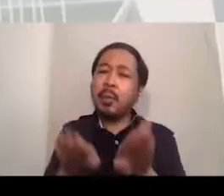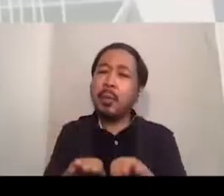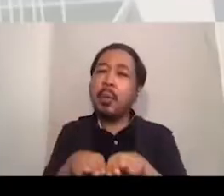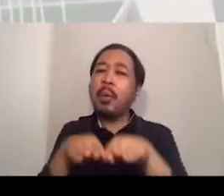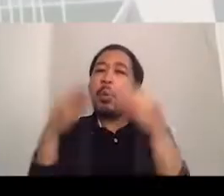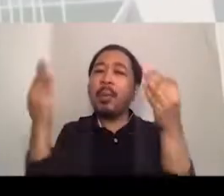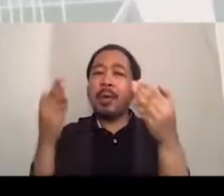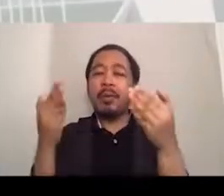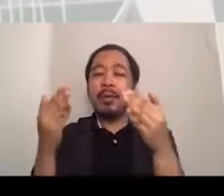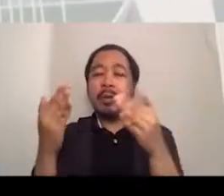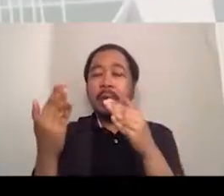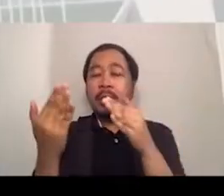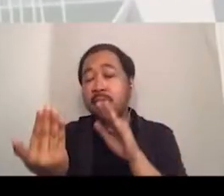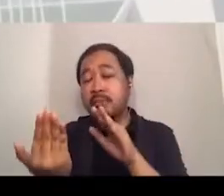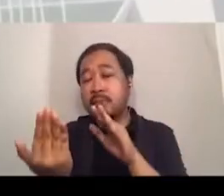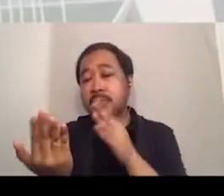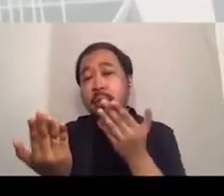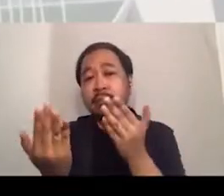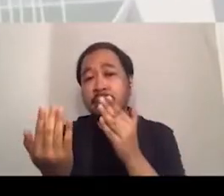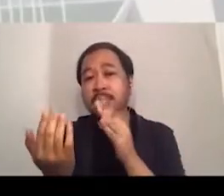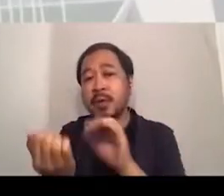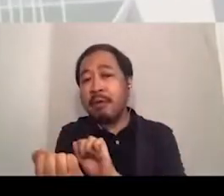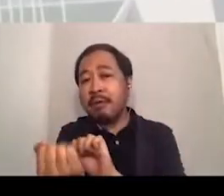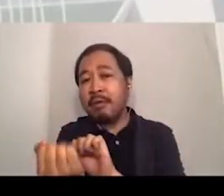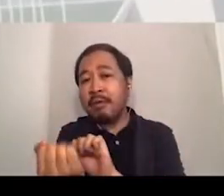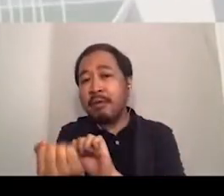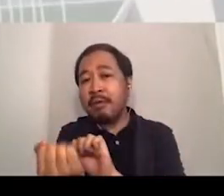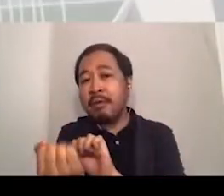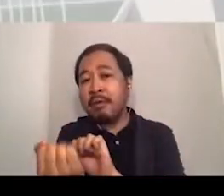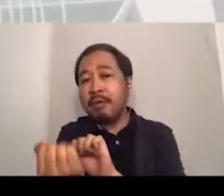Thank you so much. And thank you for re-emphasizing some of what we've already heard.